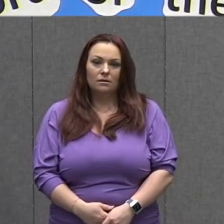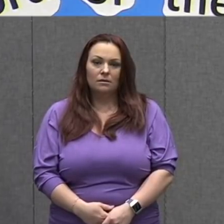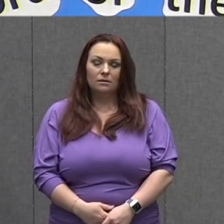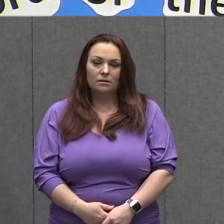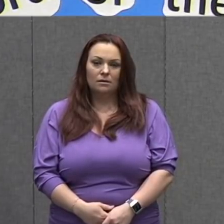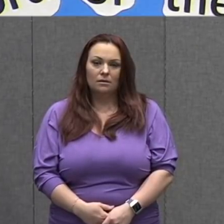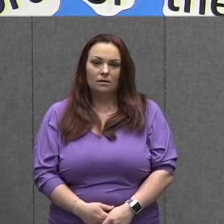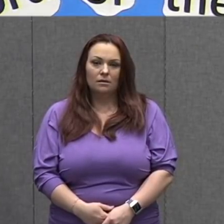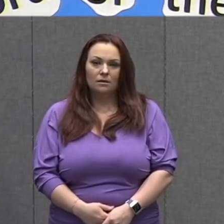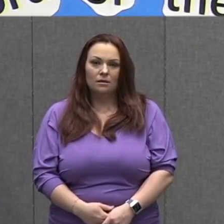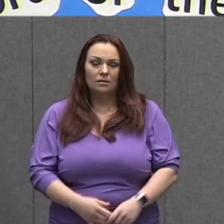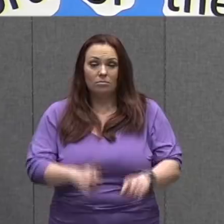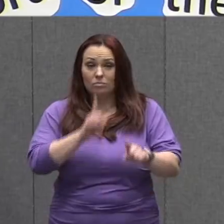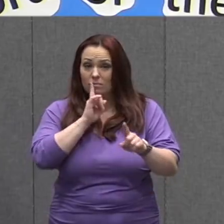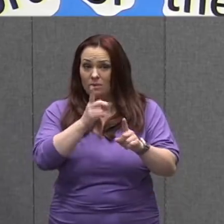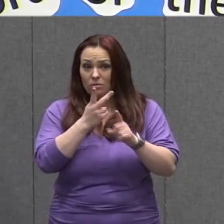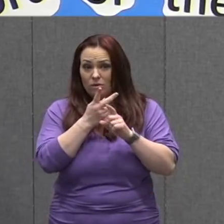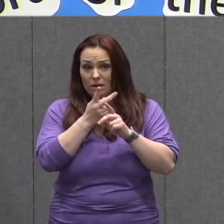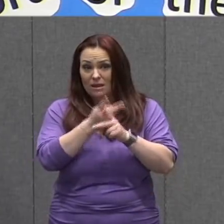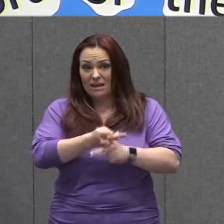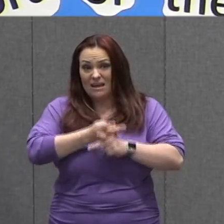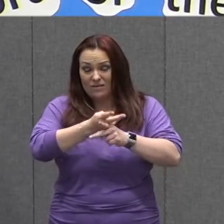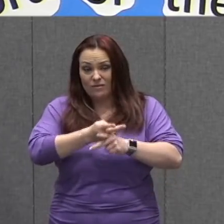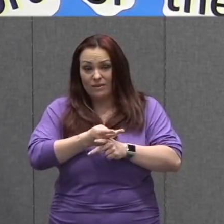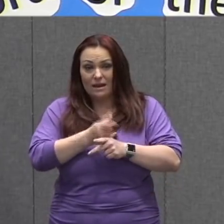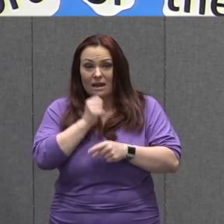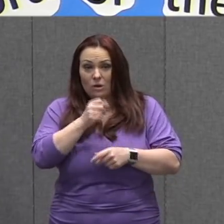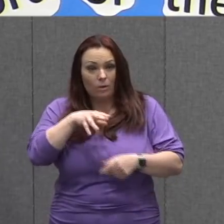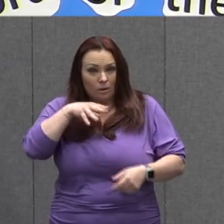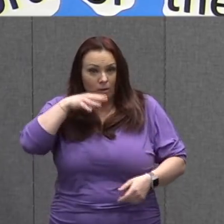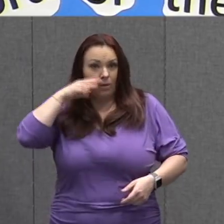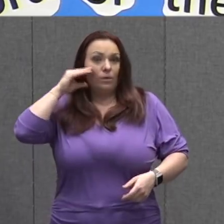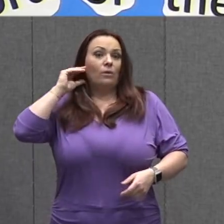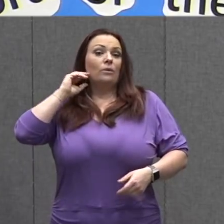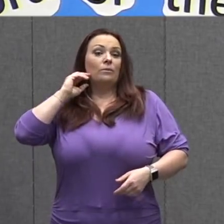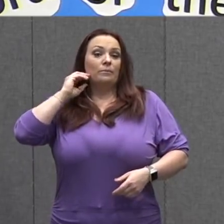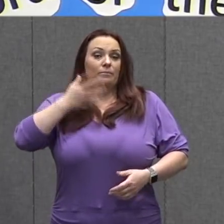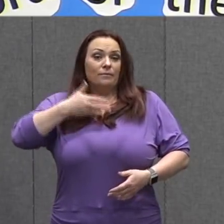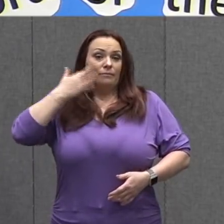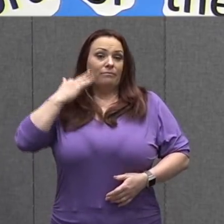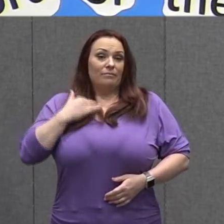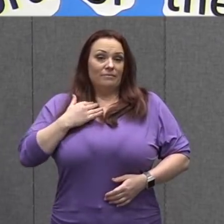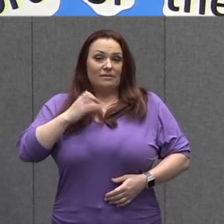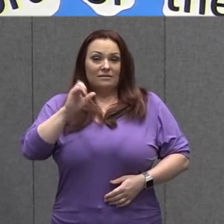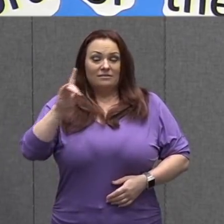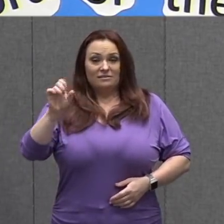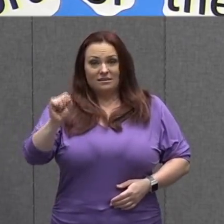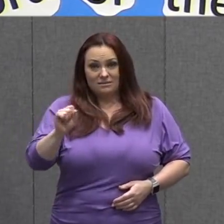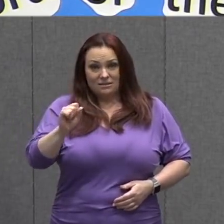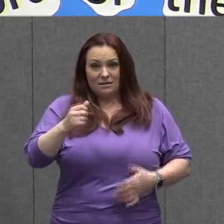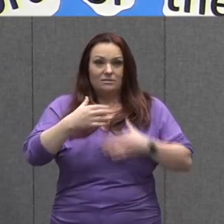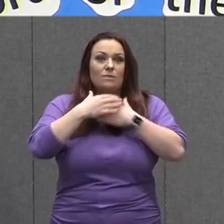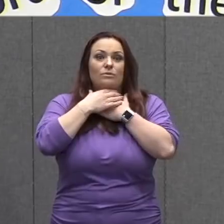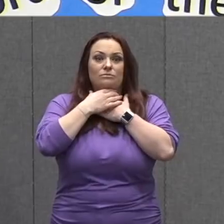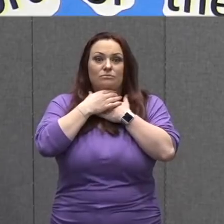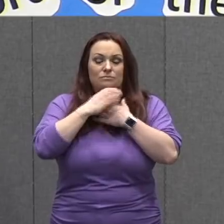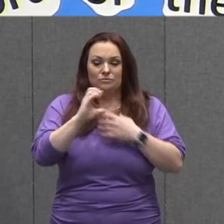And I'm gonna be really careful that I don't inhale and suck up all these seeds 'cause I will choke on them.